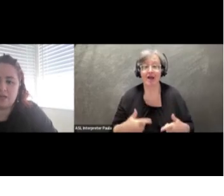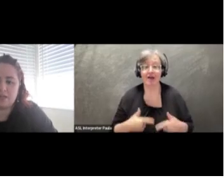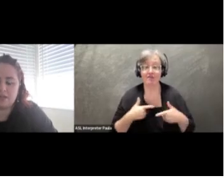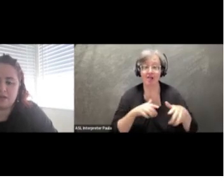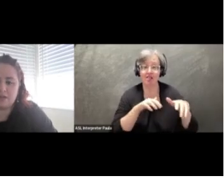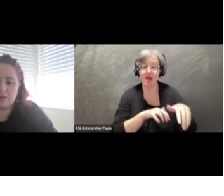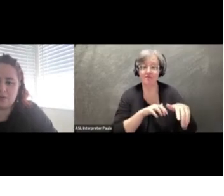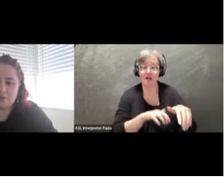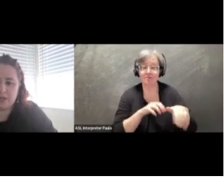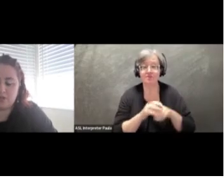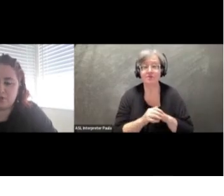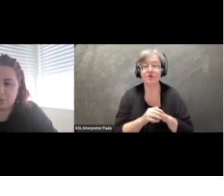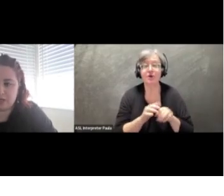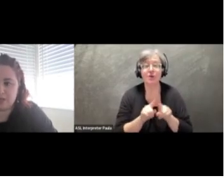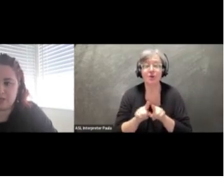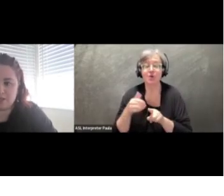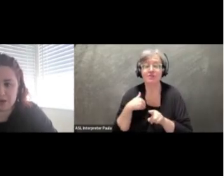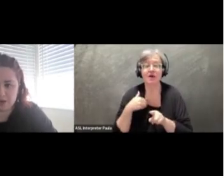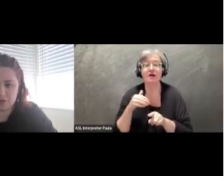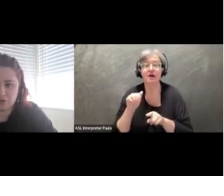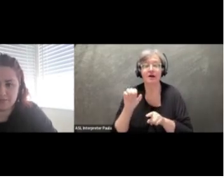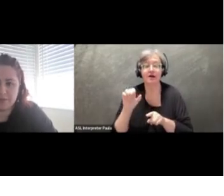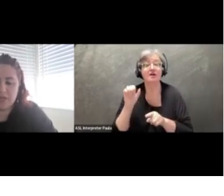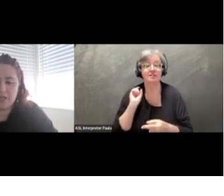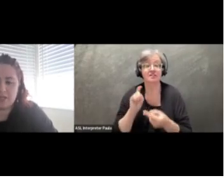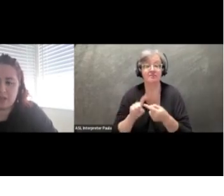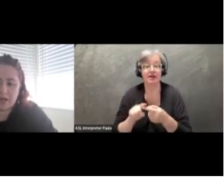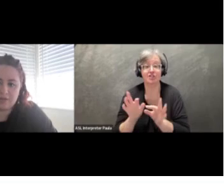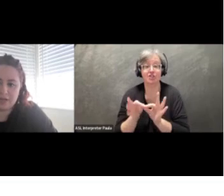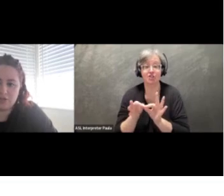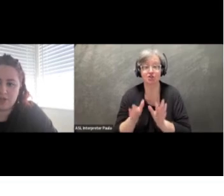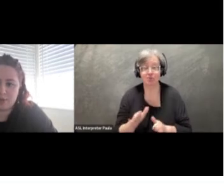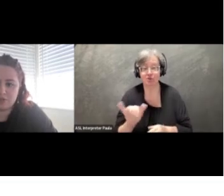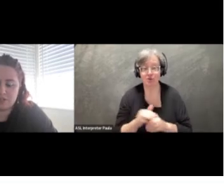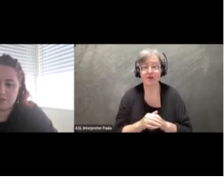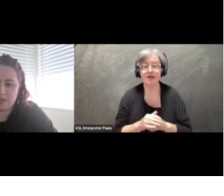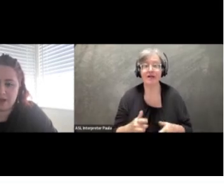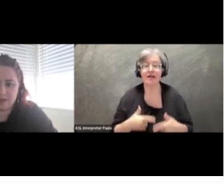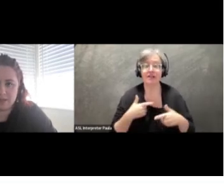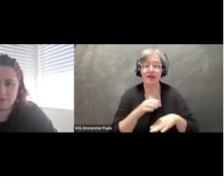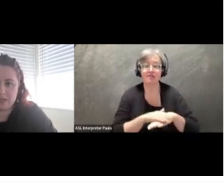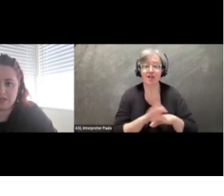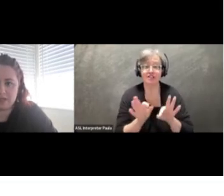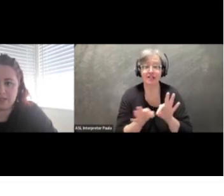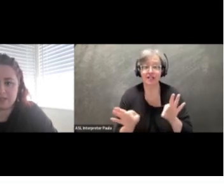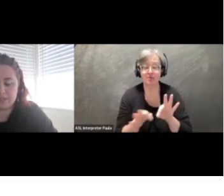and is also being interpreted in Spanish. Live English captions can be accessed by clicking the